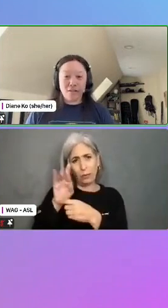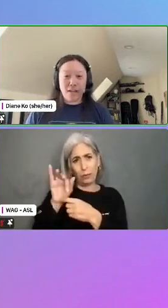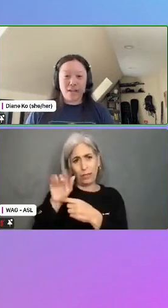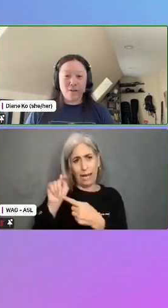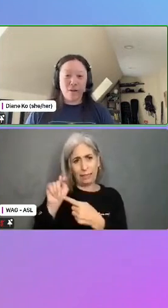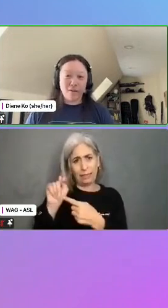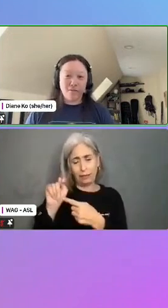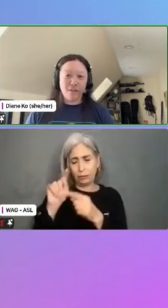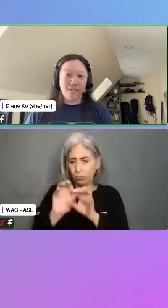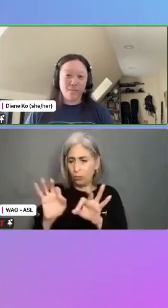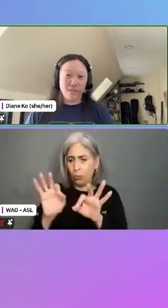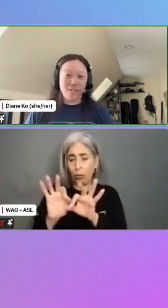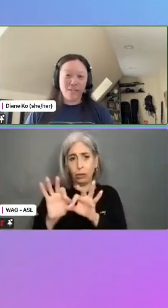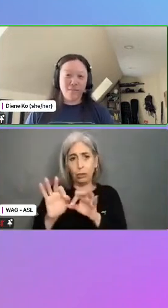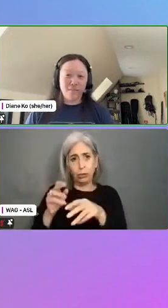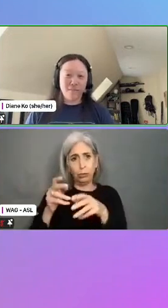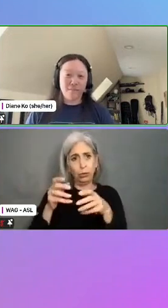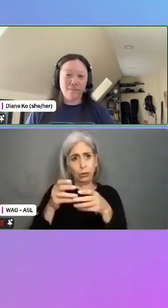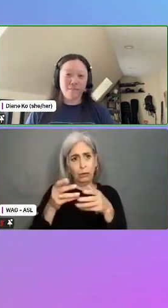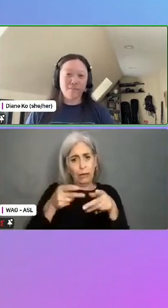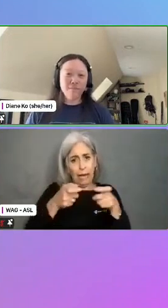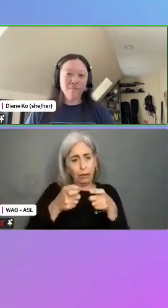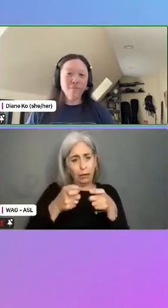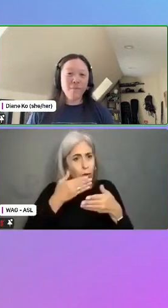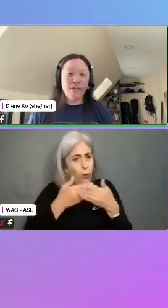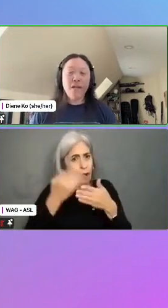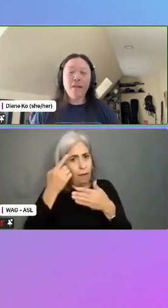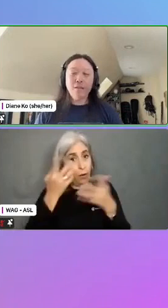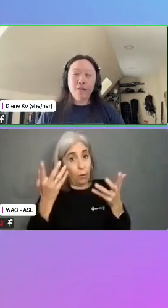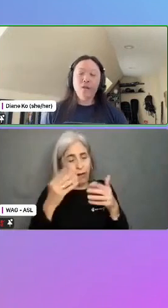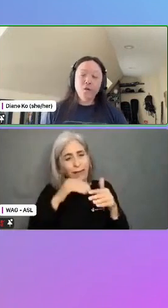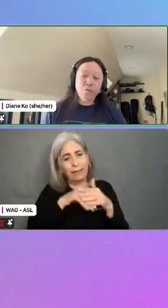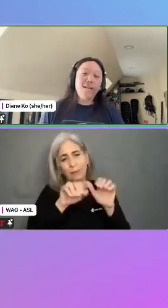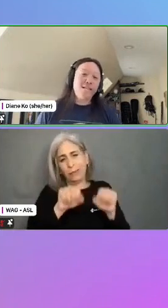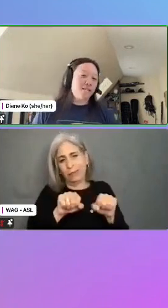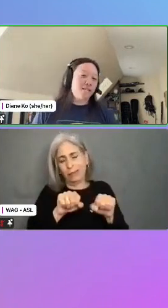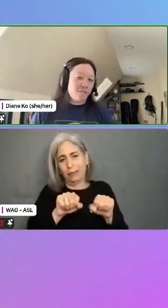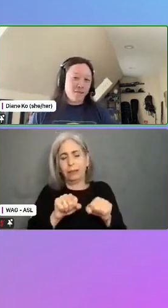message, we can conditionally render it by checking the trickiness of the eurotex prop